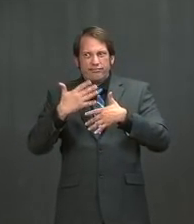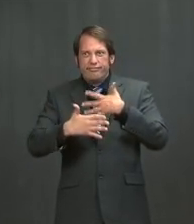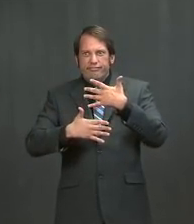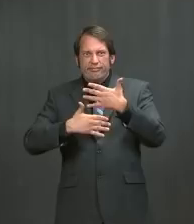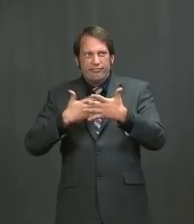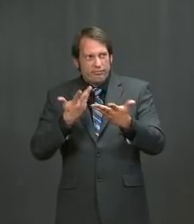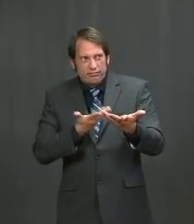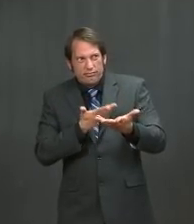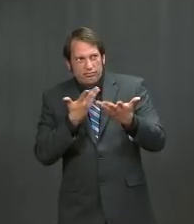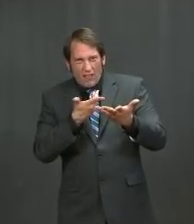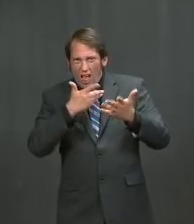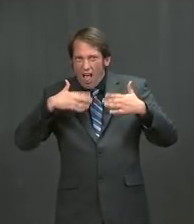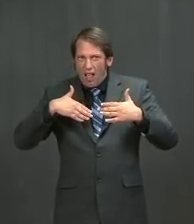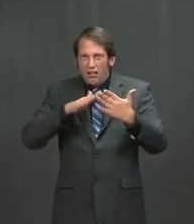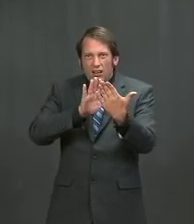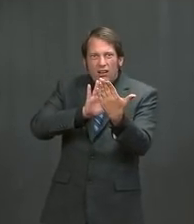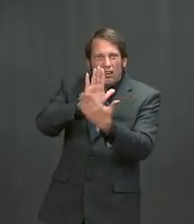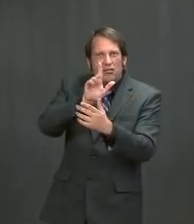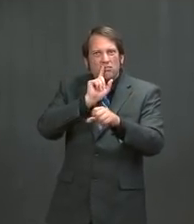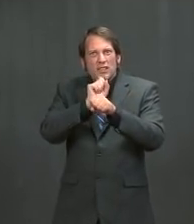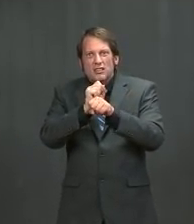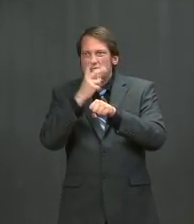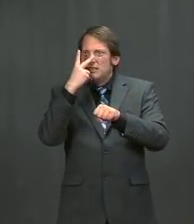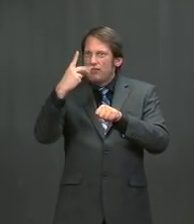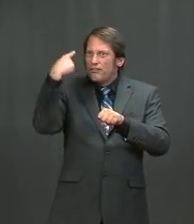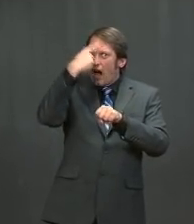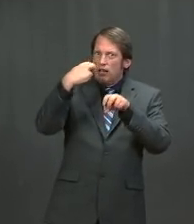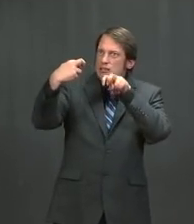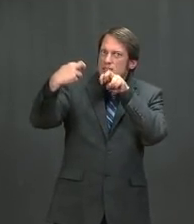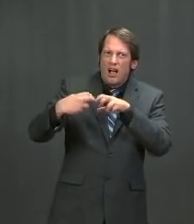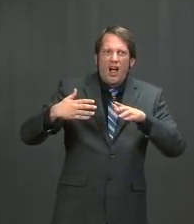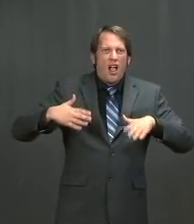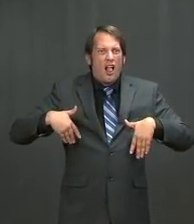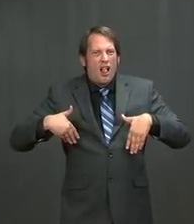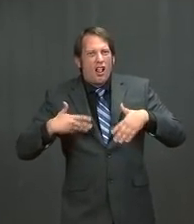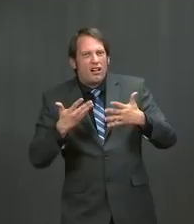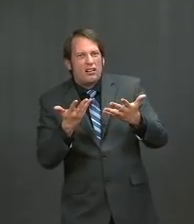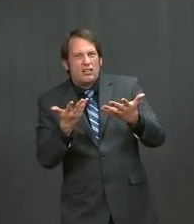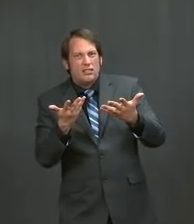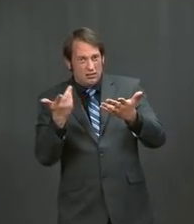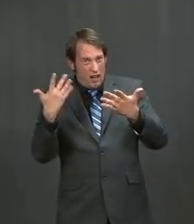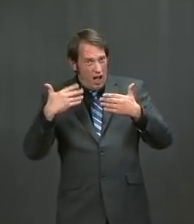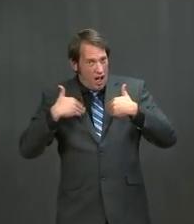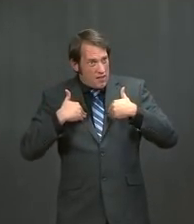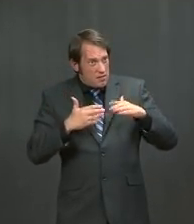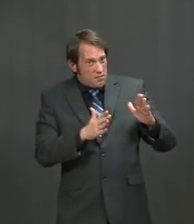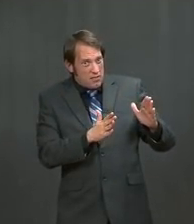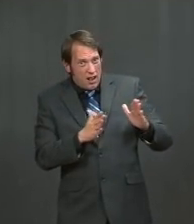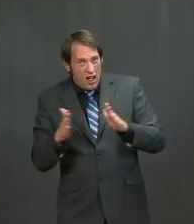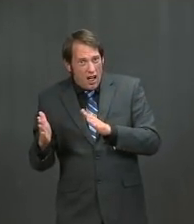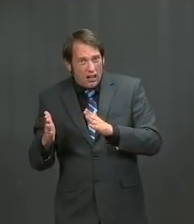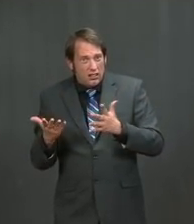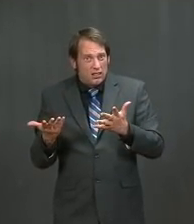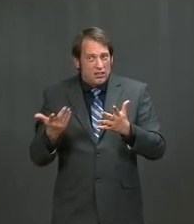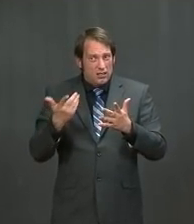to pull a deal together before Iranian elections in June? Ms. Psaki: Well, he knows, from living through it --